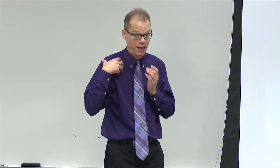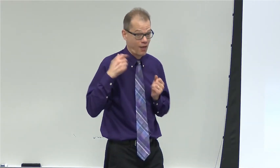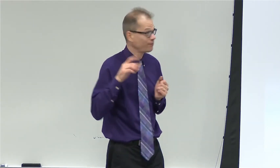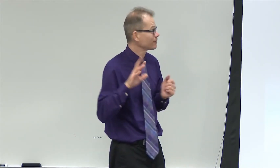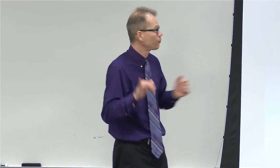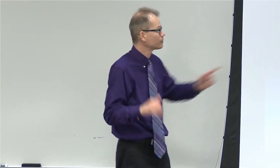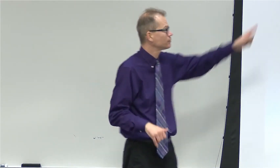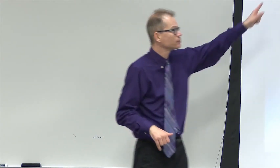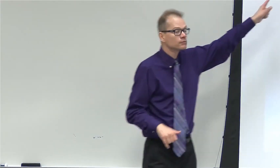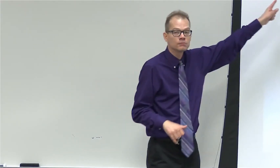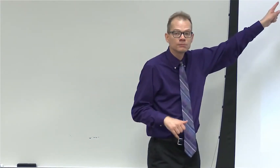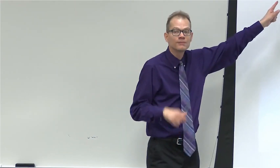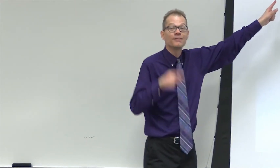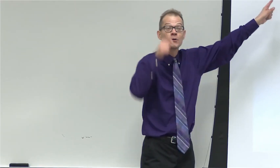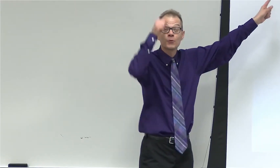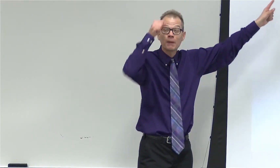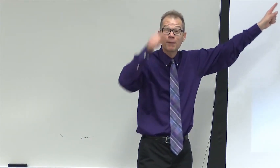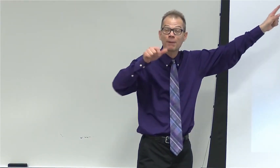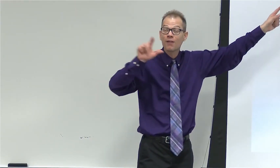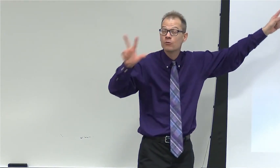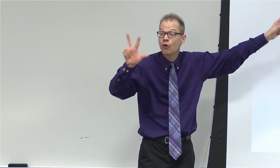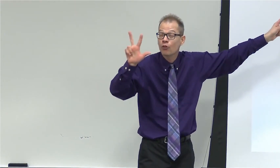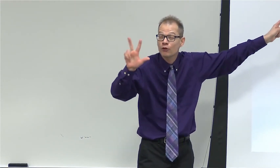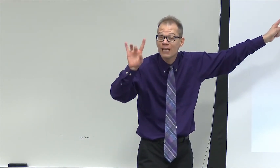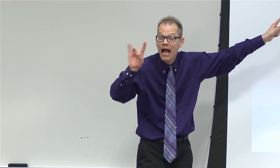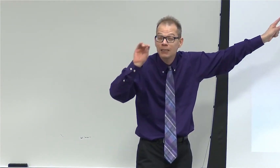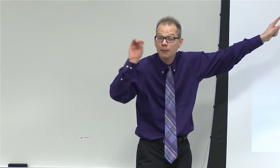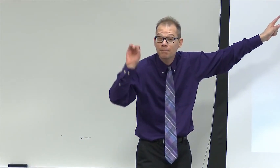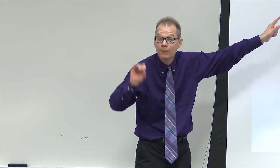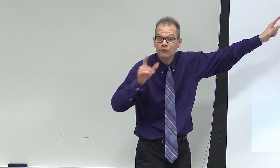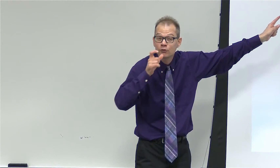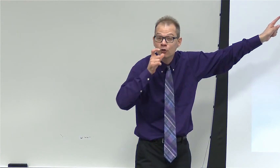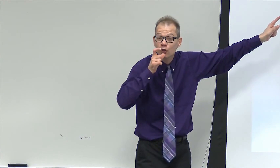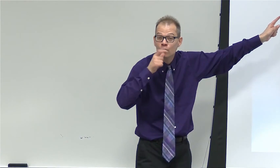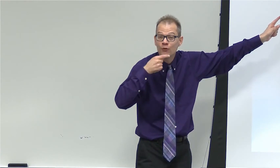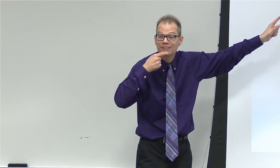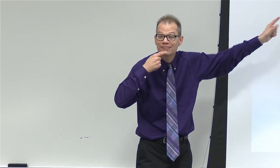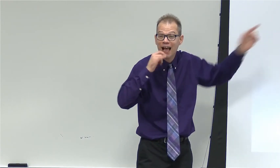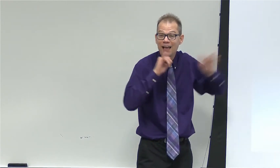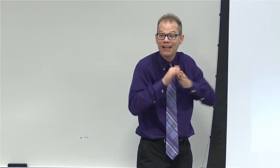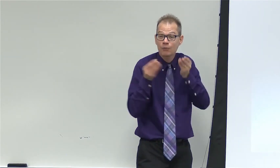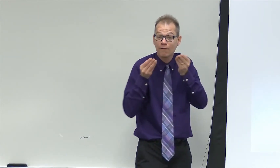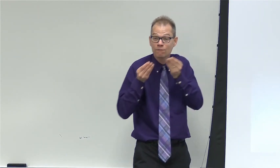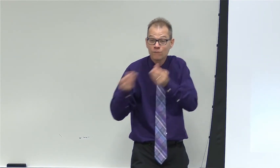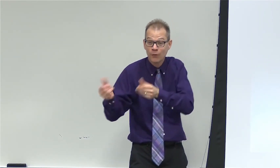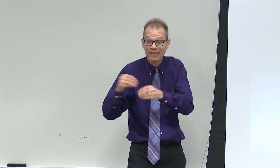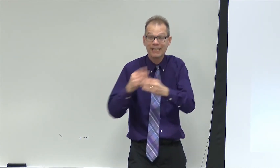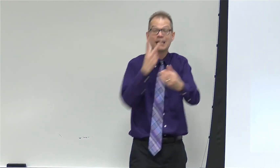the strongest with the health knowledge and literacy...